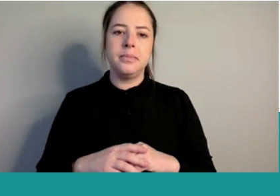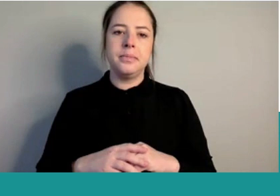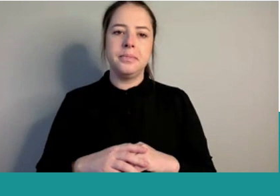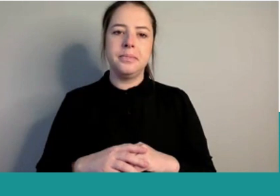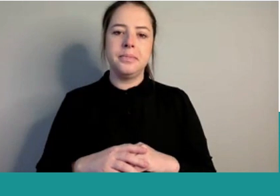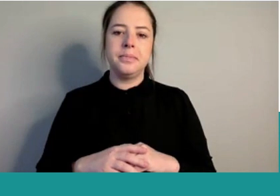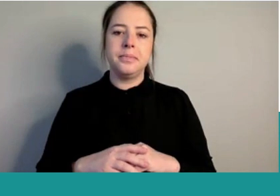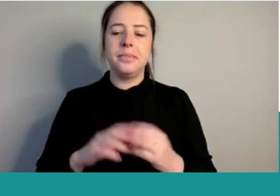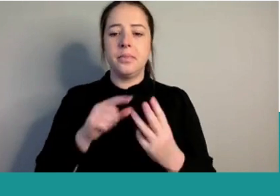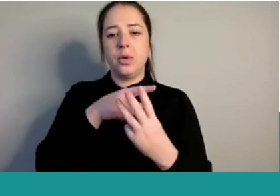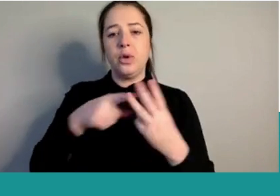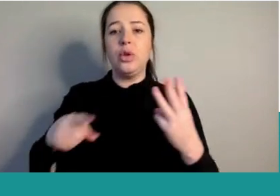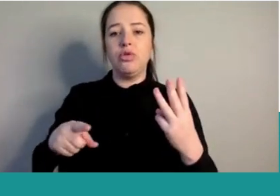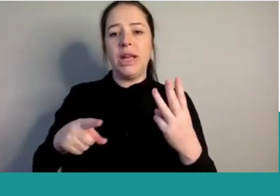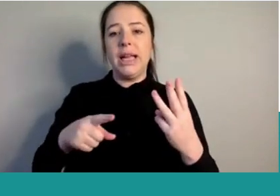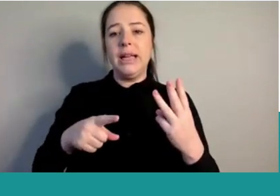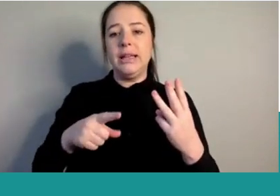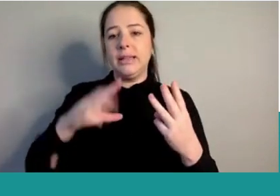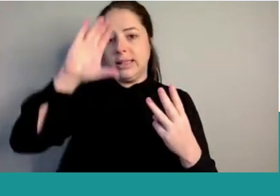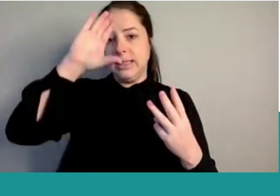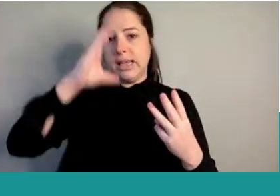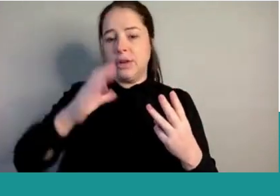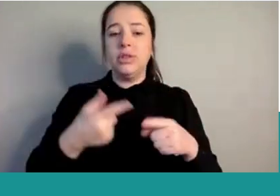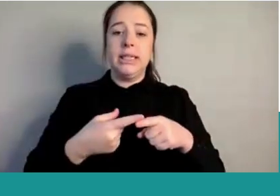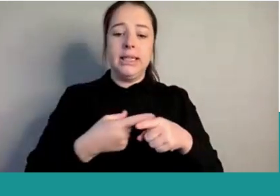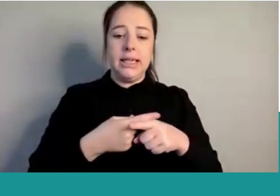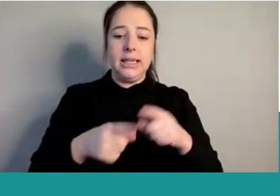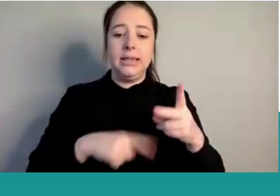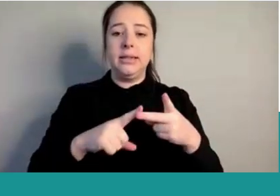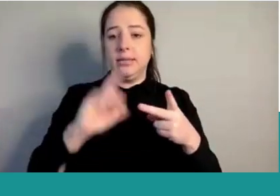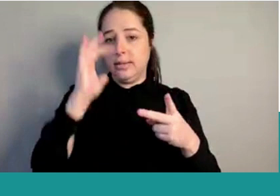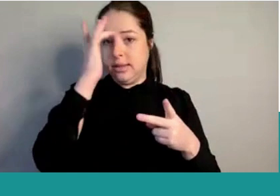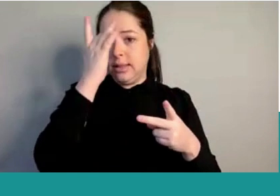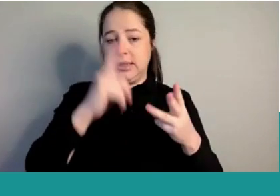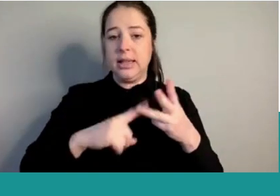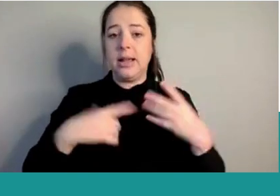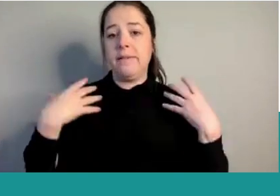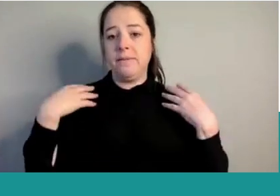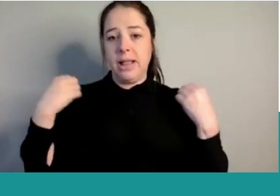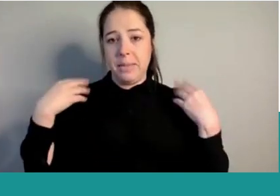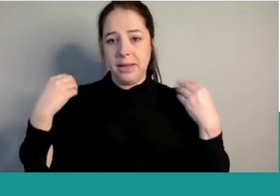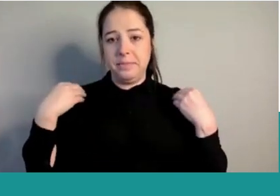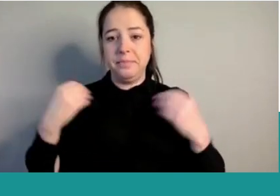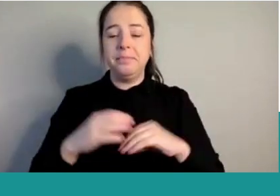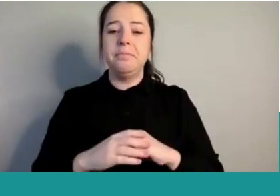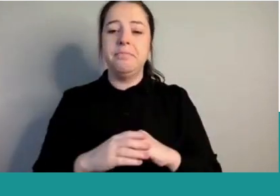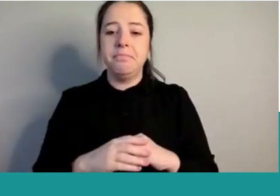So the three most common countries are England, India, and the Philippines. Awesome.